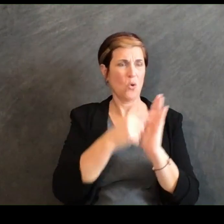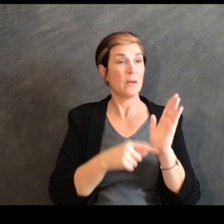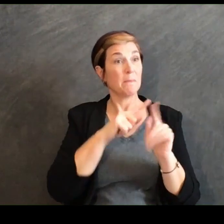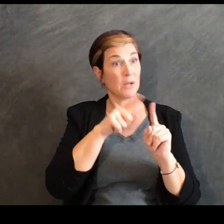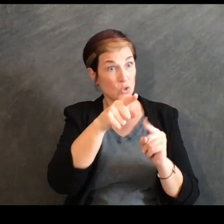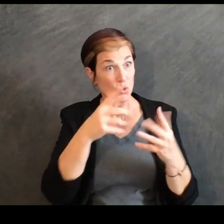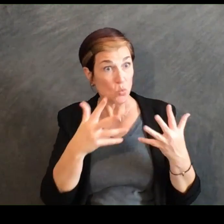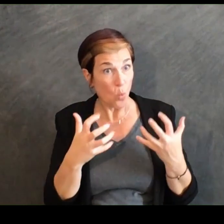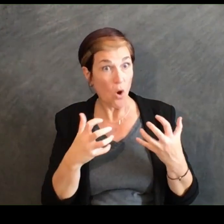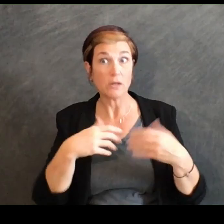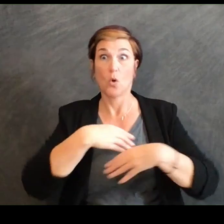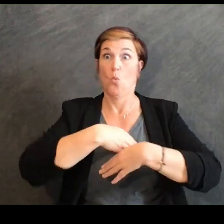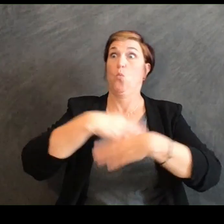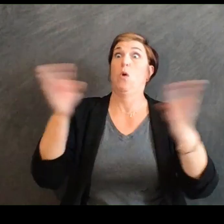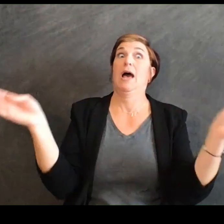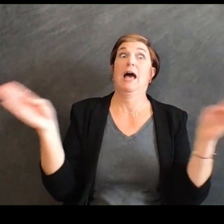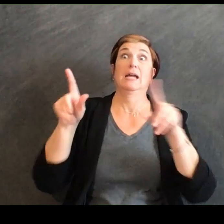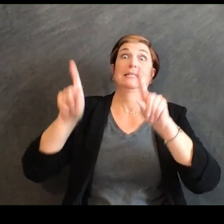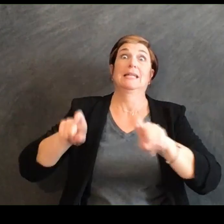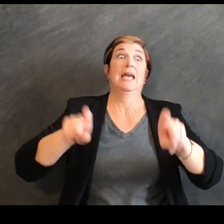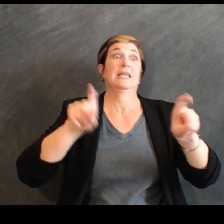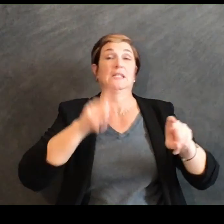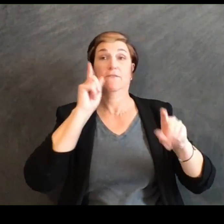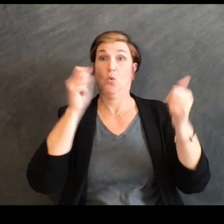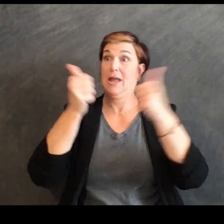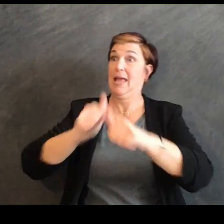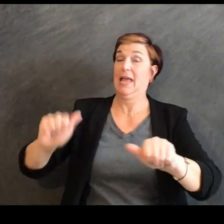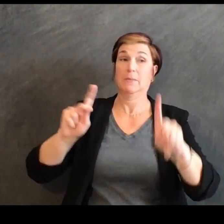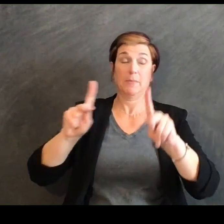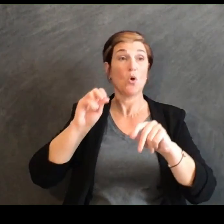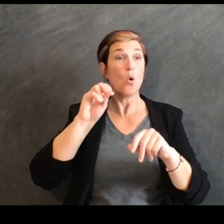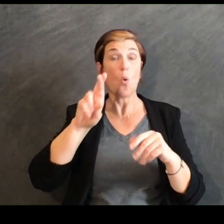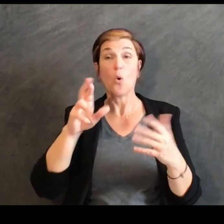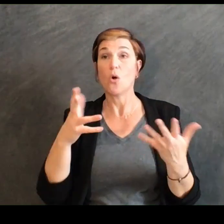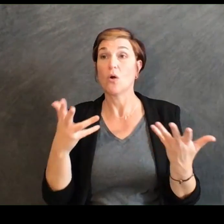and availability that anybody can get it or you could even do surveillance to